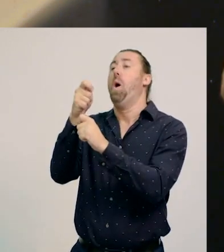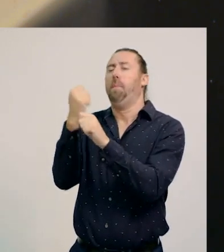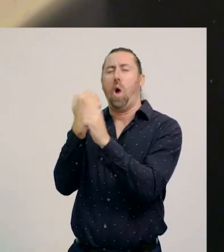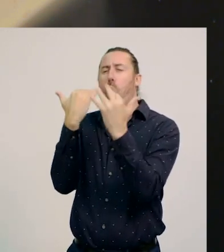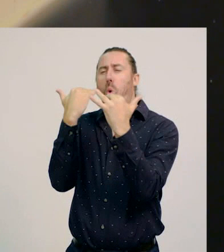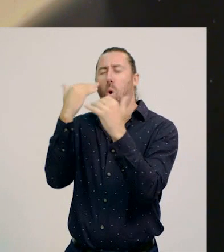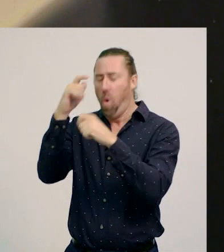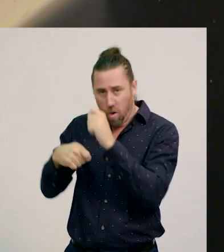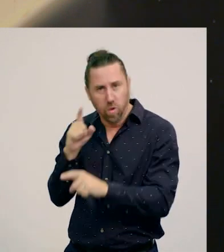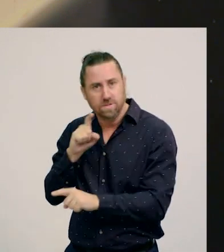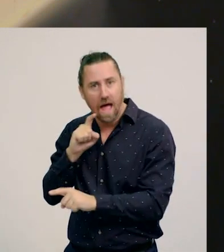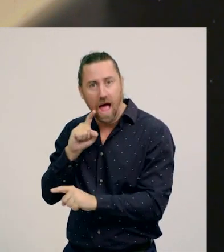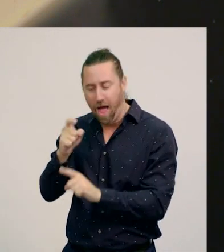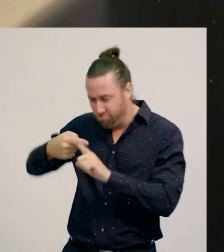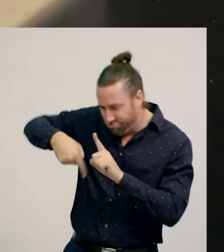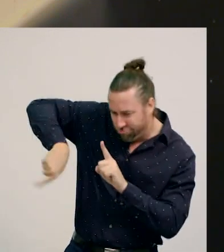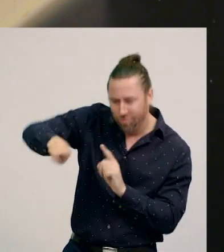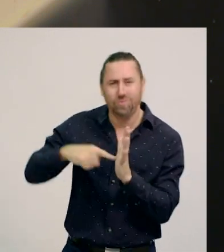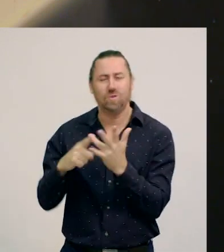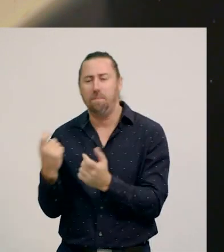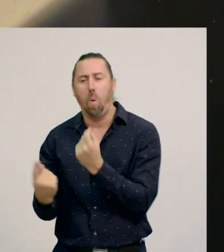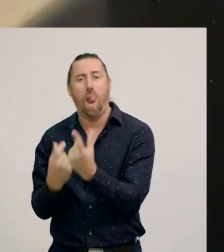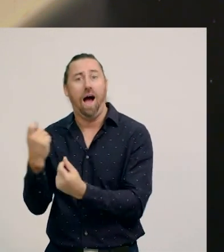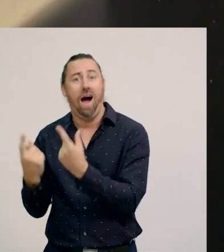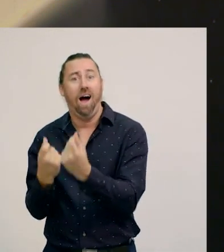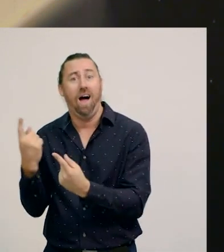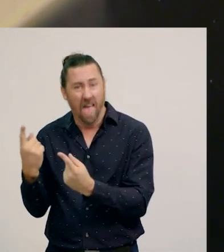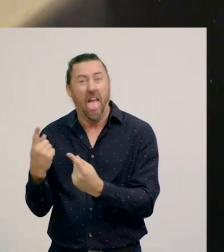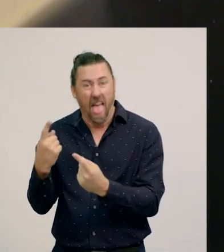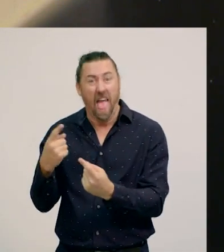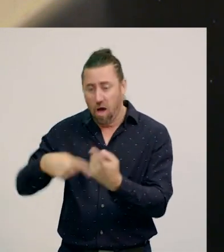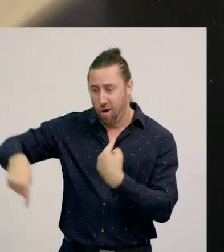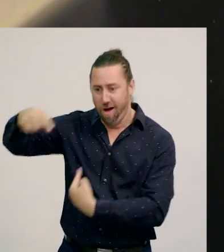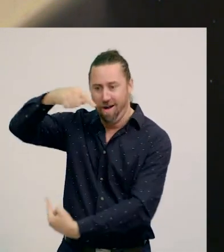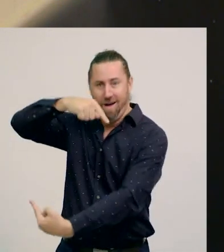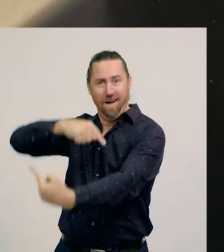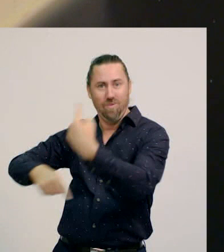It is pumped back into the boiler, and the process starts all over again.